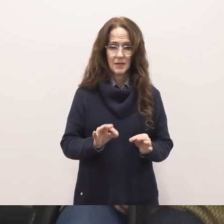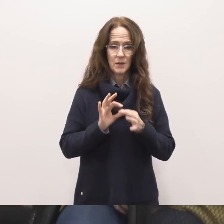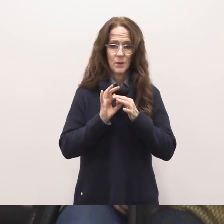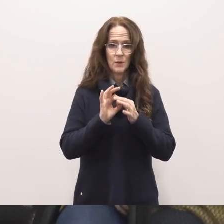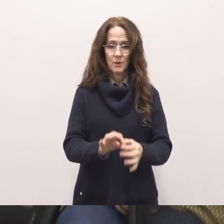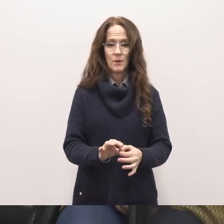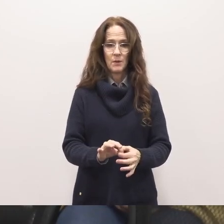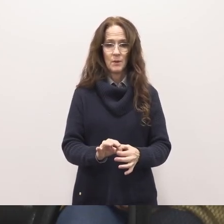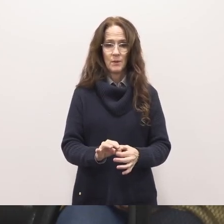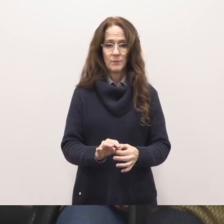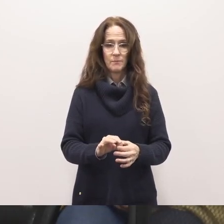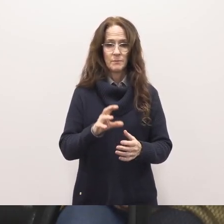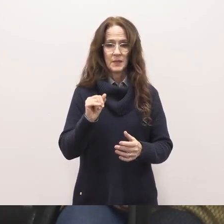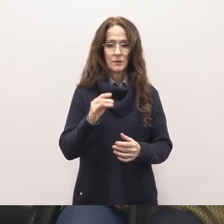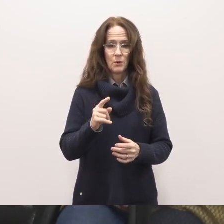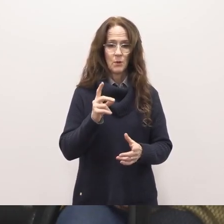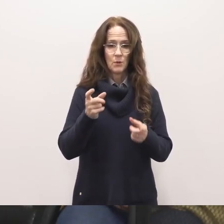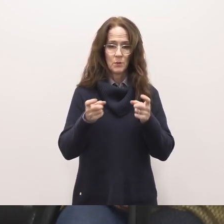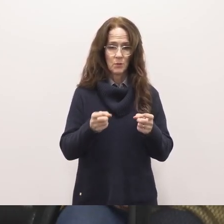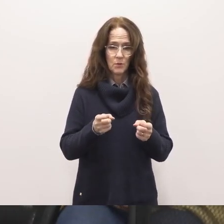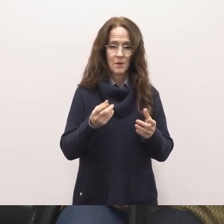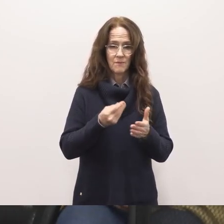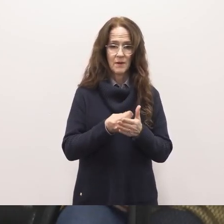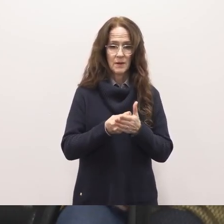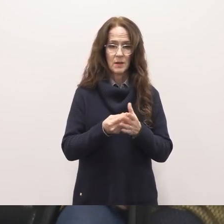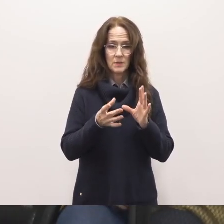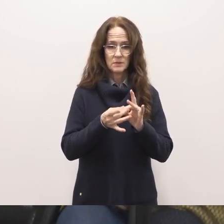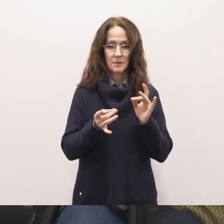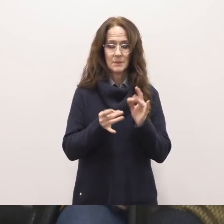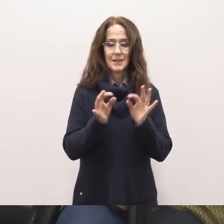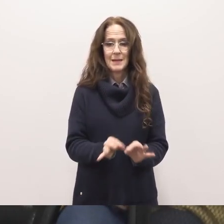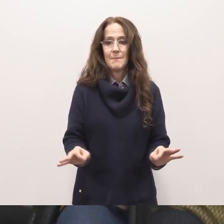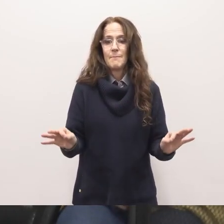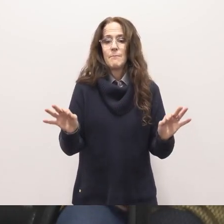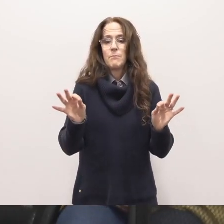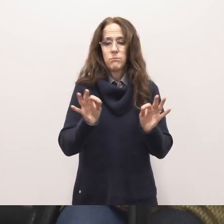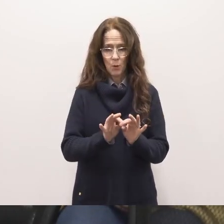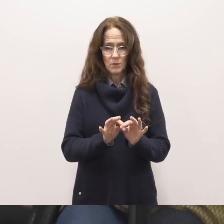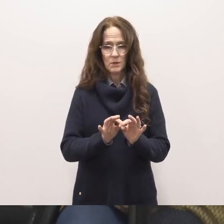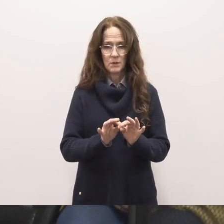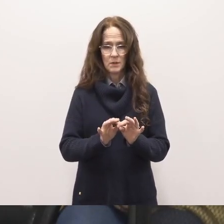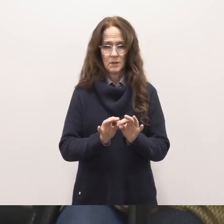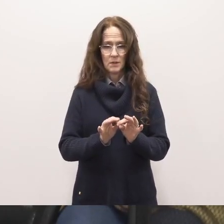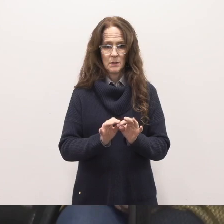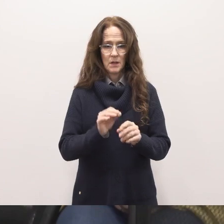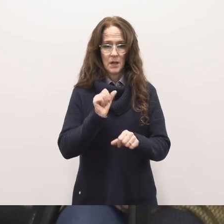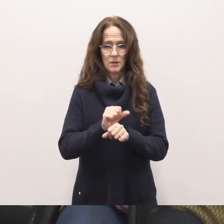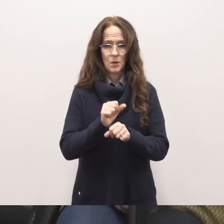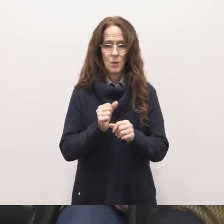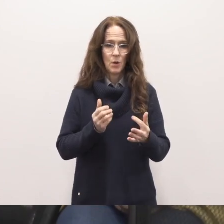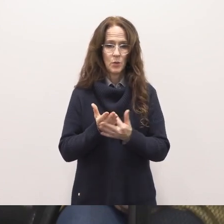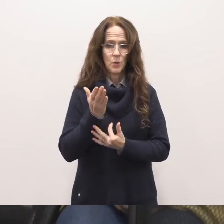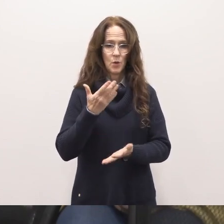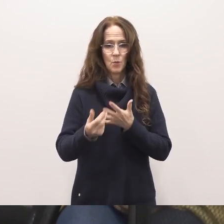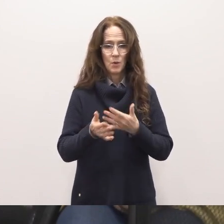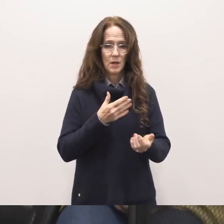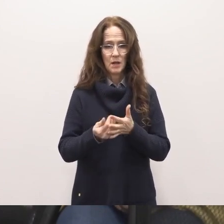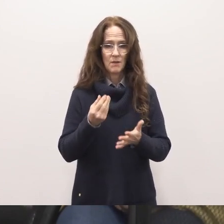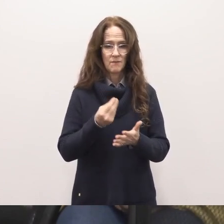with internal control over financial statements is really important. You wanna be sure that as you work through whatever the financial picture is,